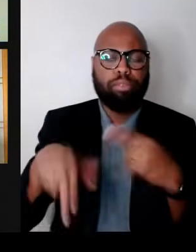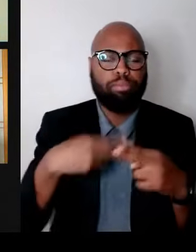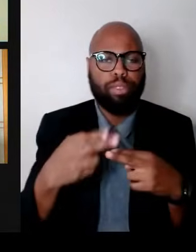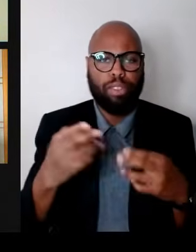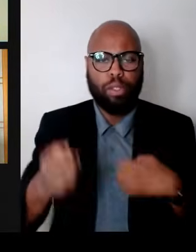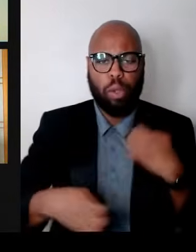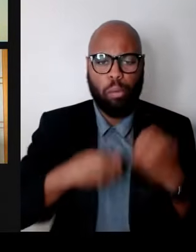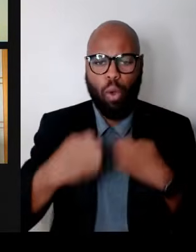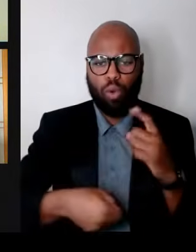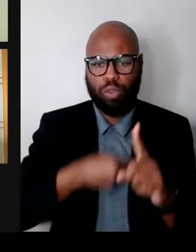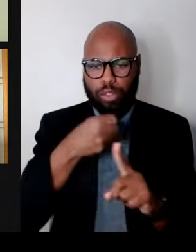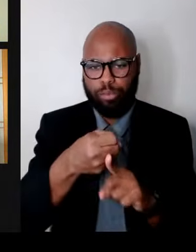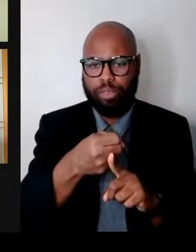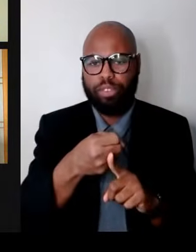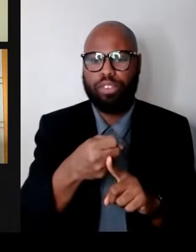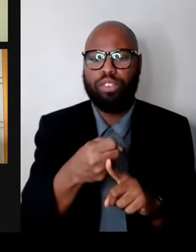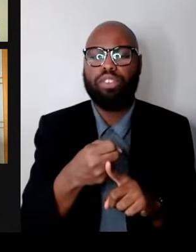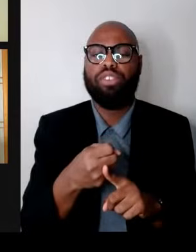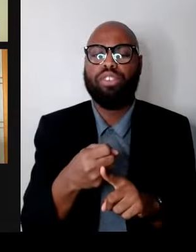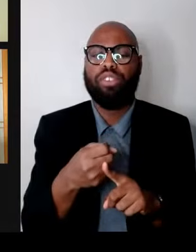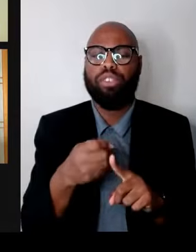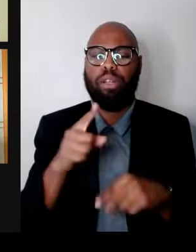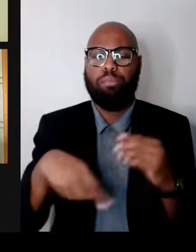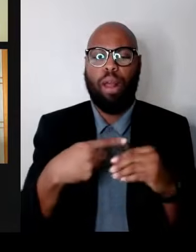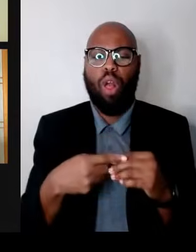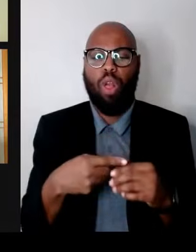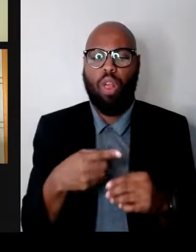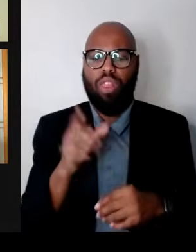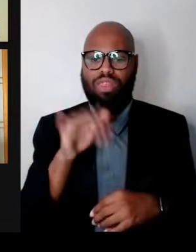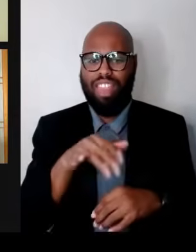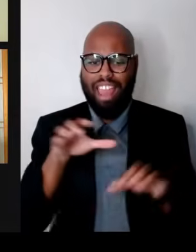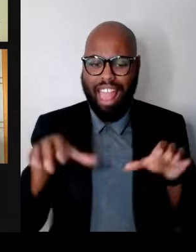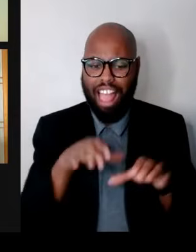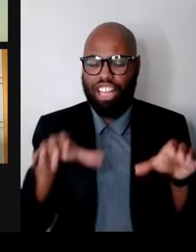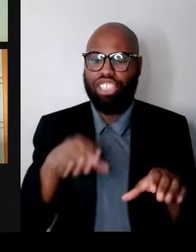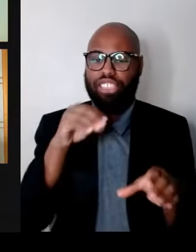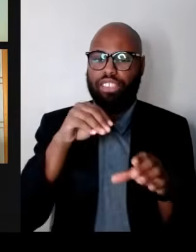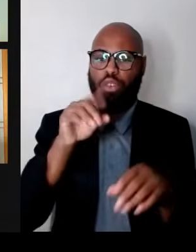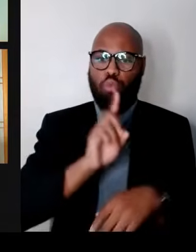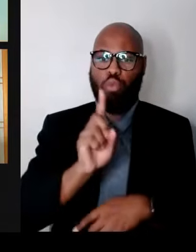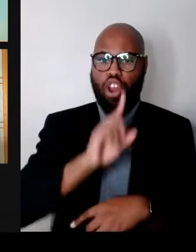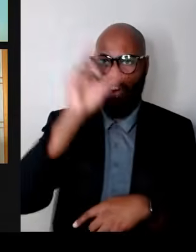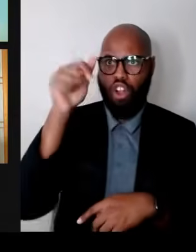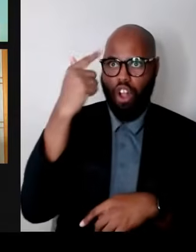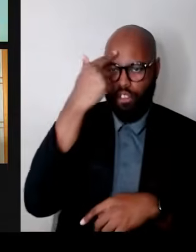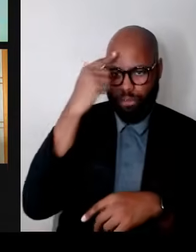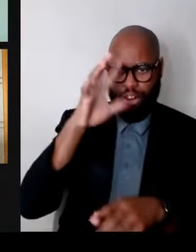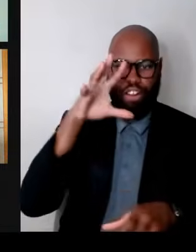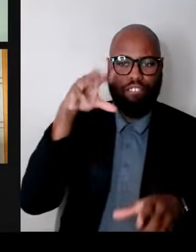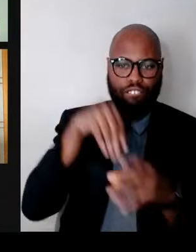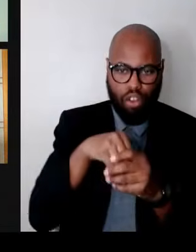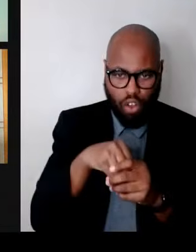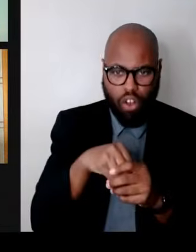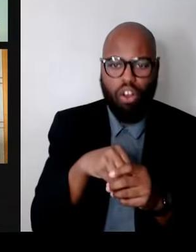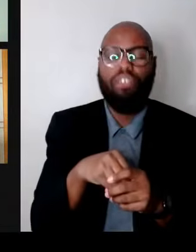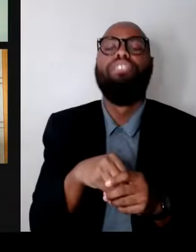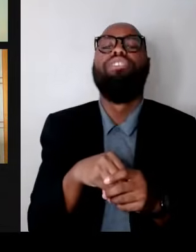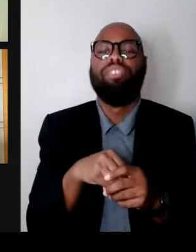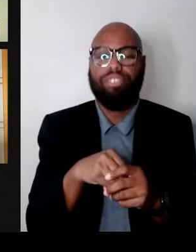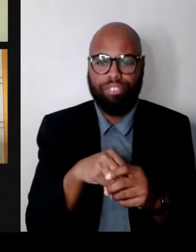of those actions and where government is involved and array against people